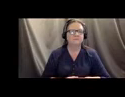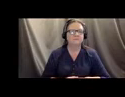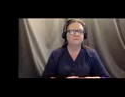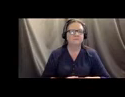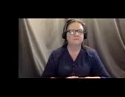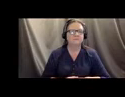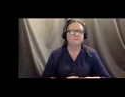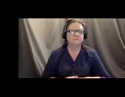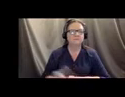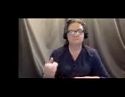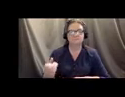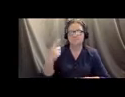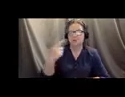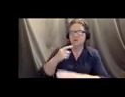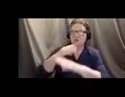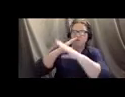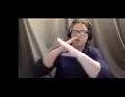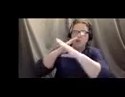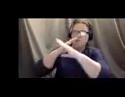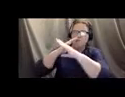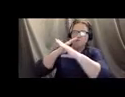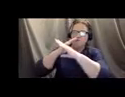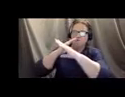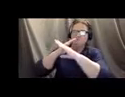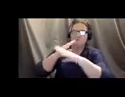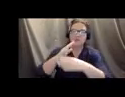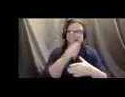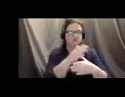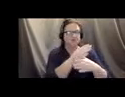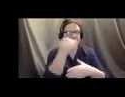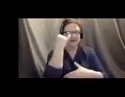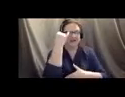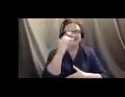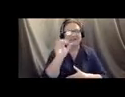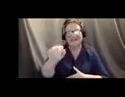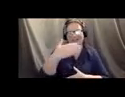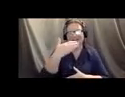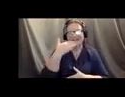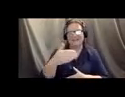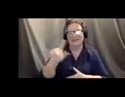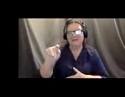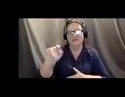Understanding obstacles and sharing ideas. Yes. Tatiana, thank you.